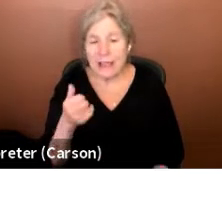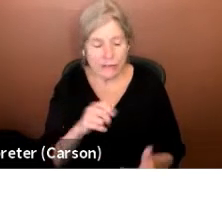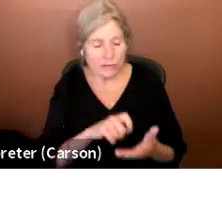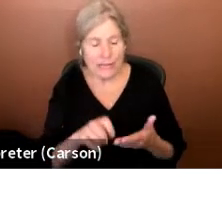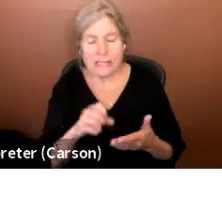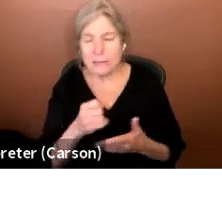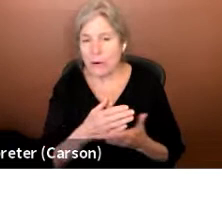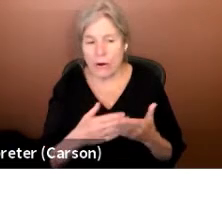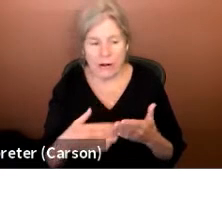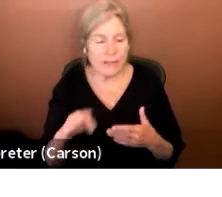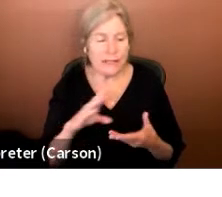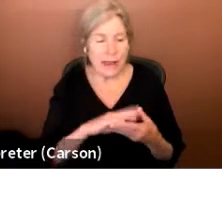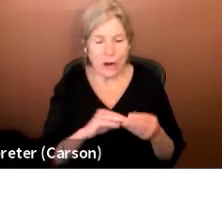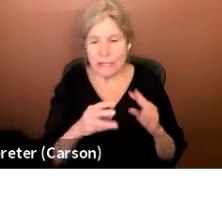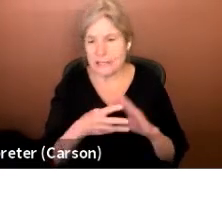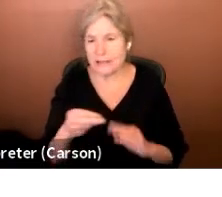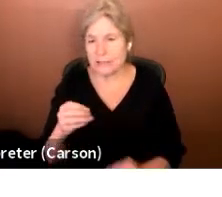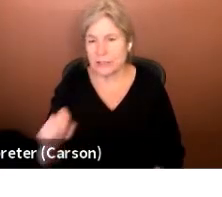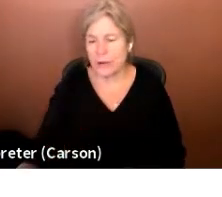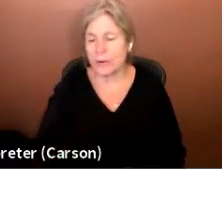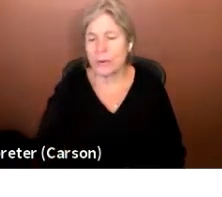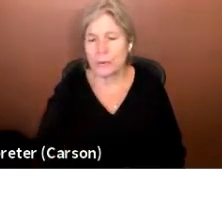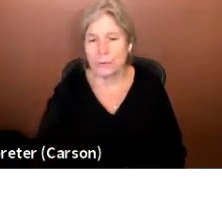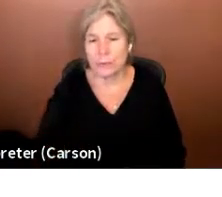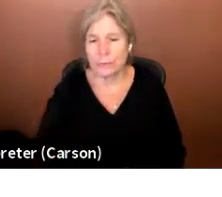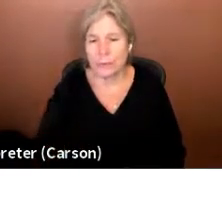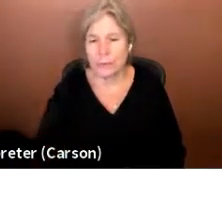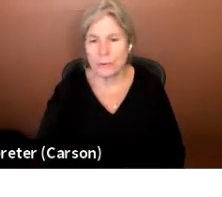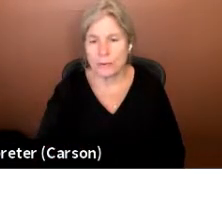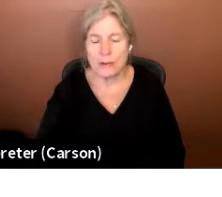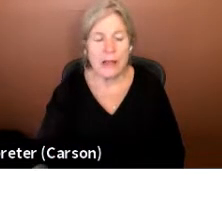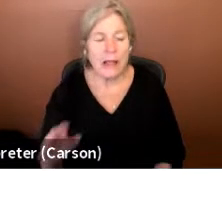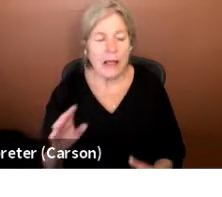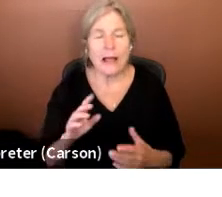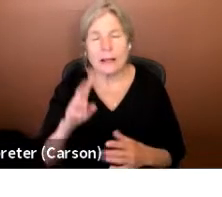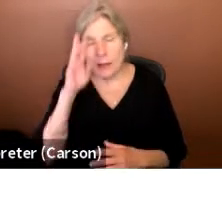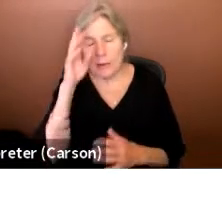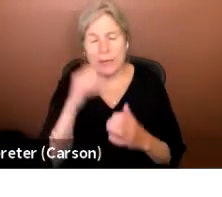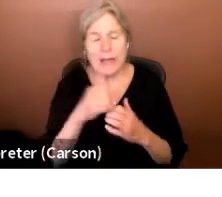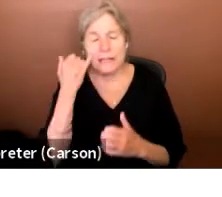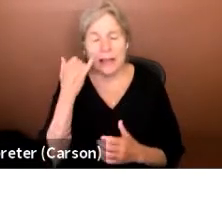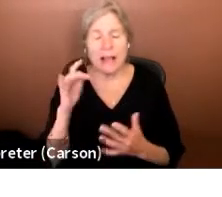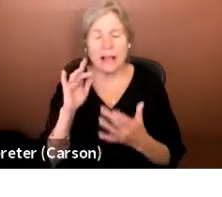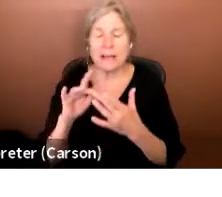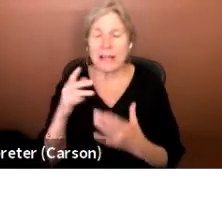So I wake up with this idea. I contacted the human resources person of the residency and